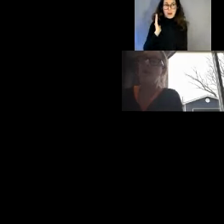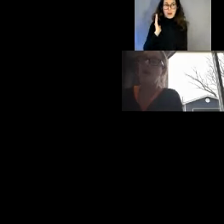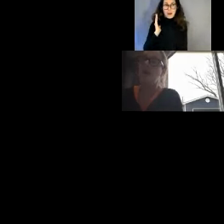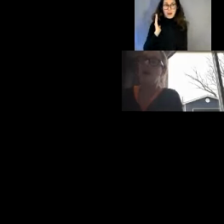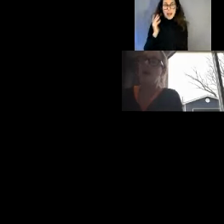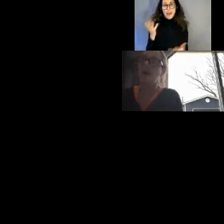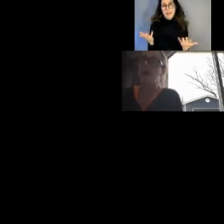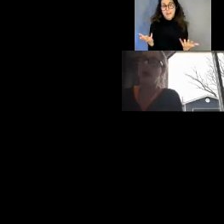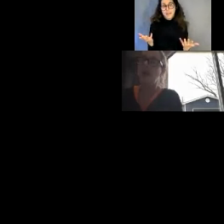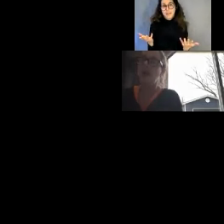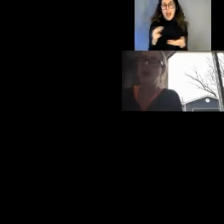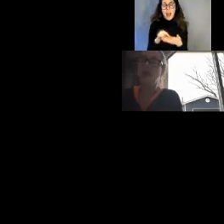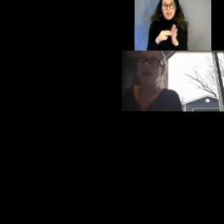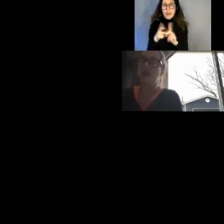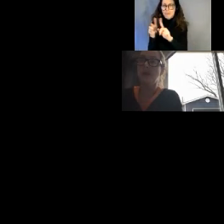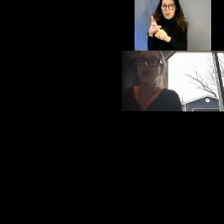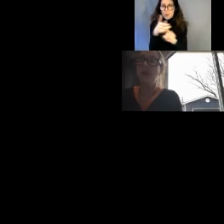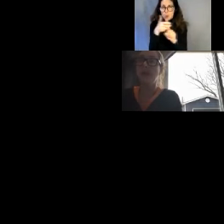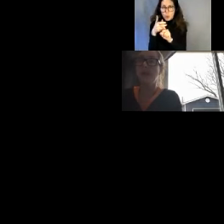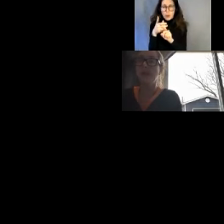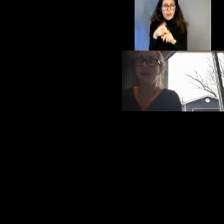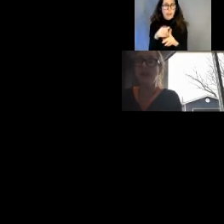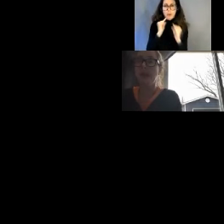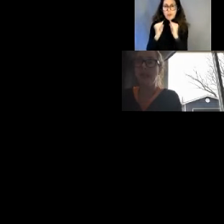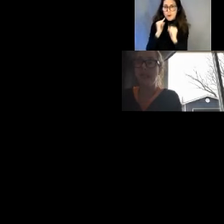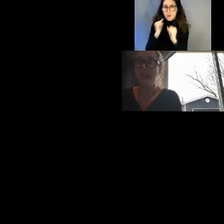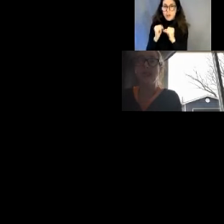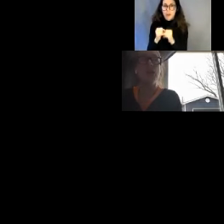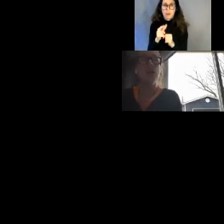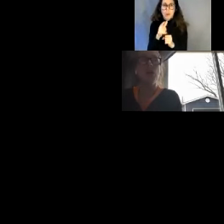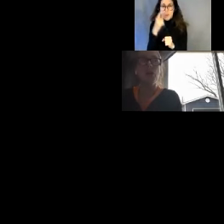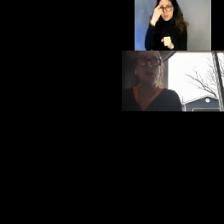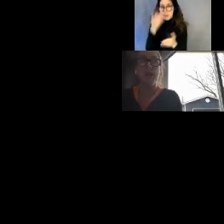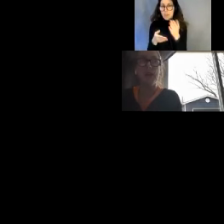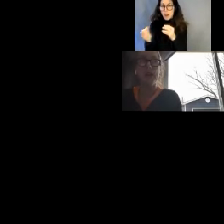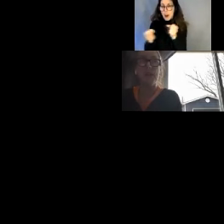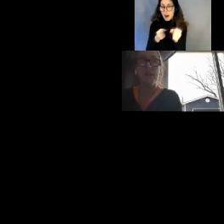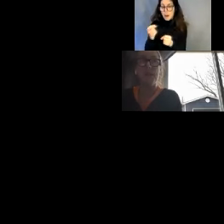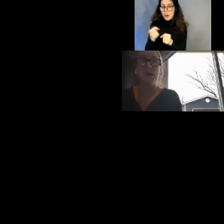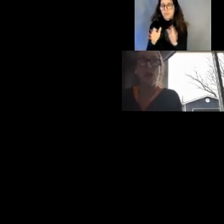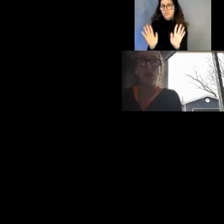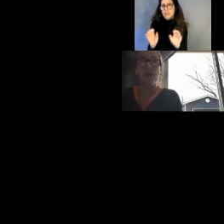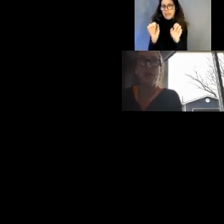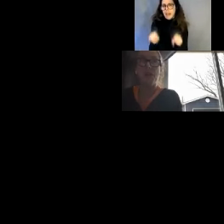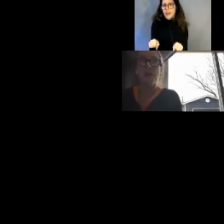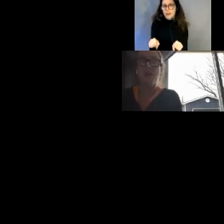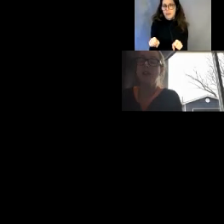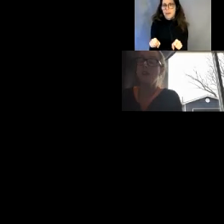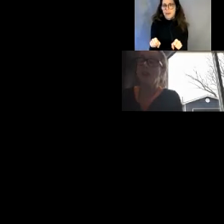. And since the vaccines became available, I'm not sure which way that's going. You know, when you're